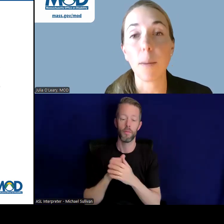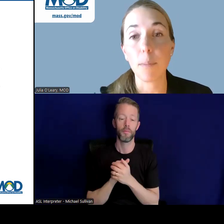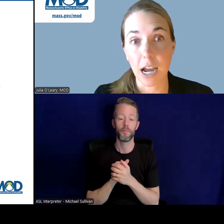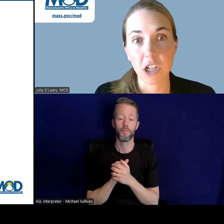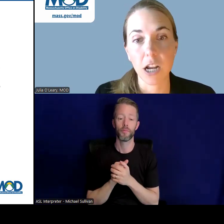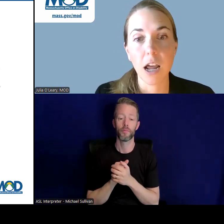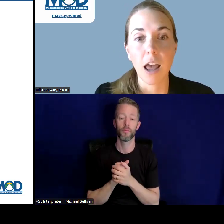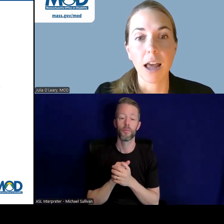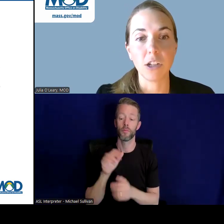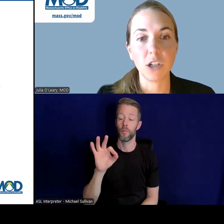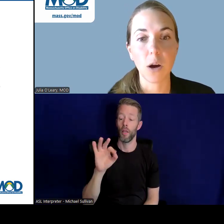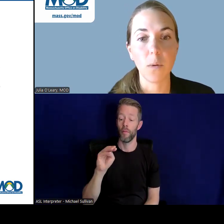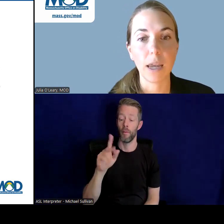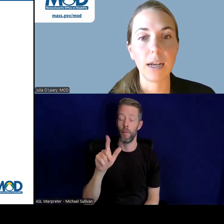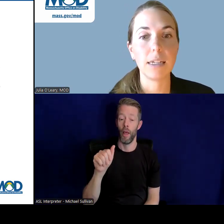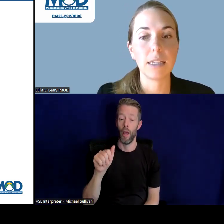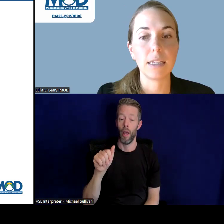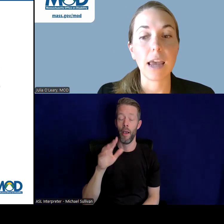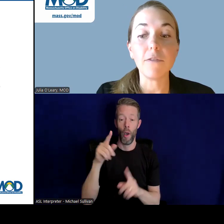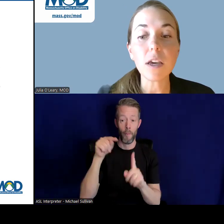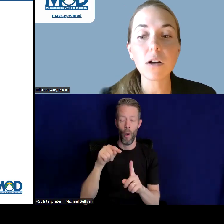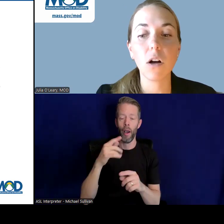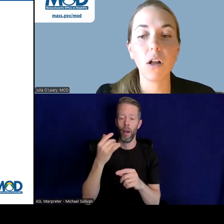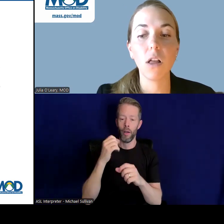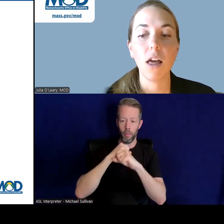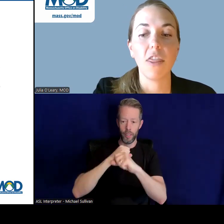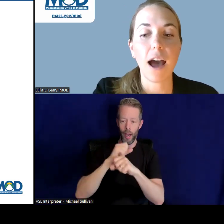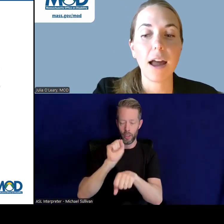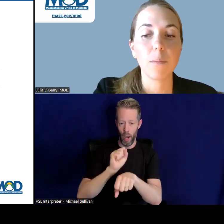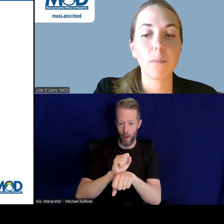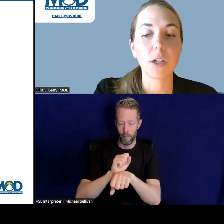The purpose of the FMLA is job protection.